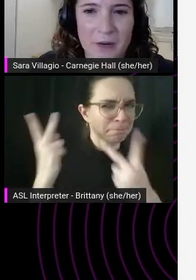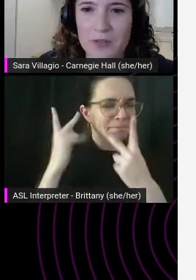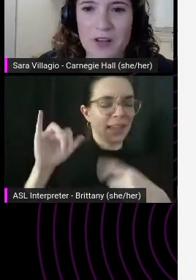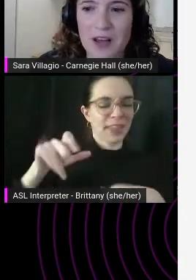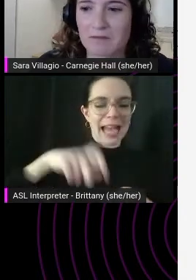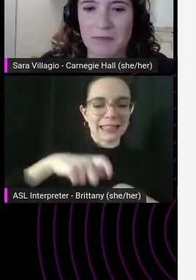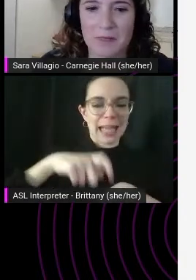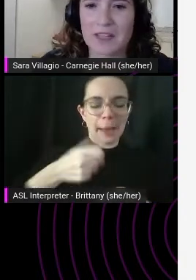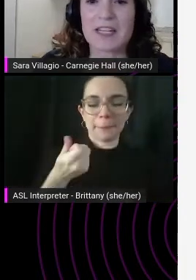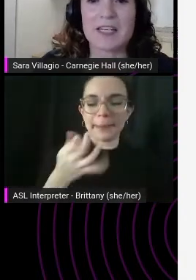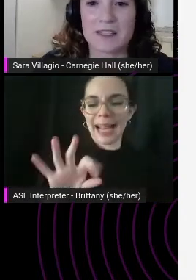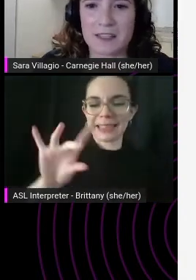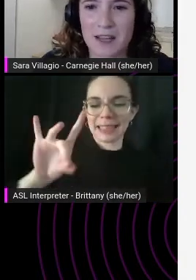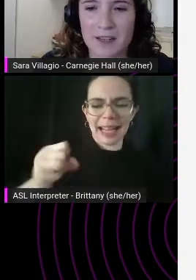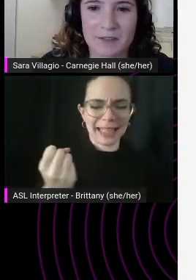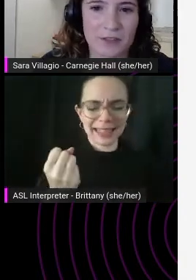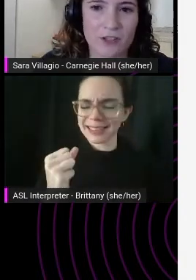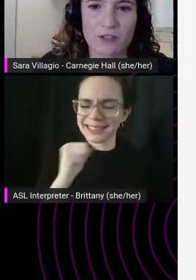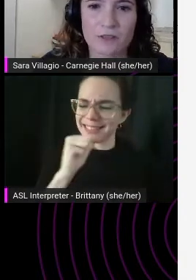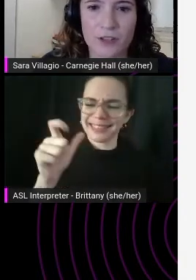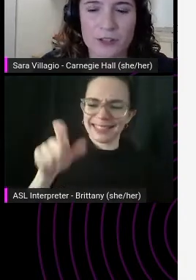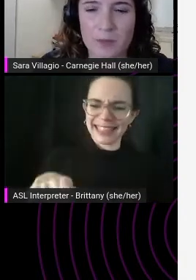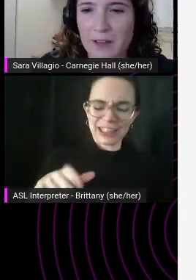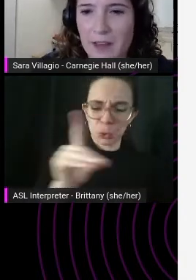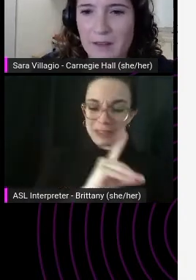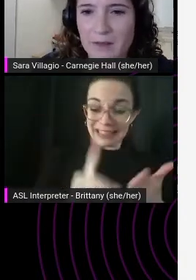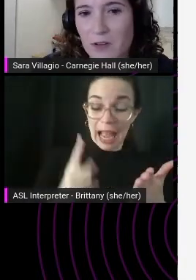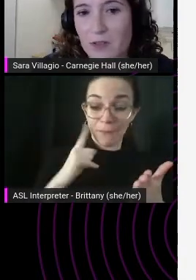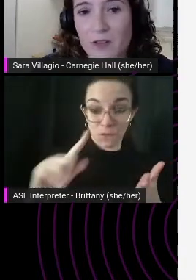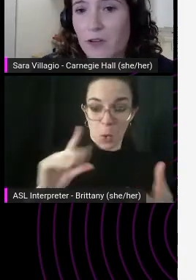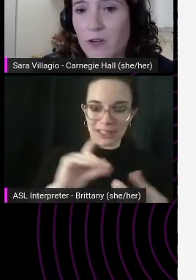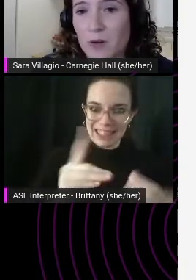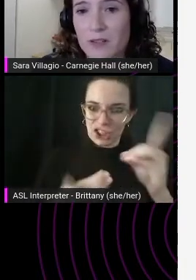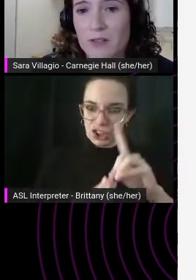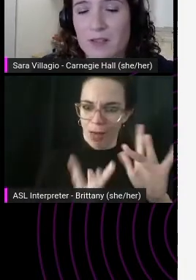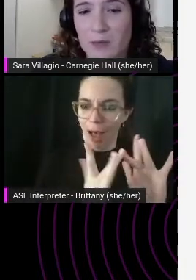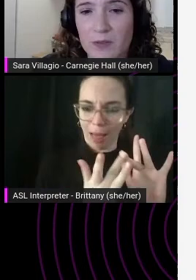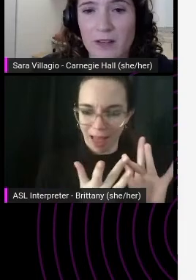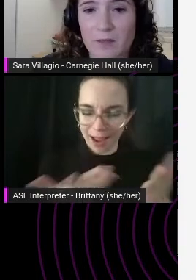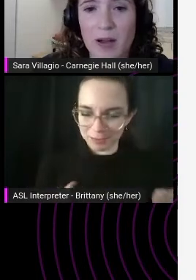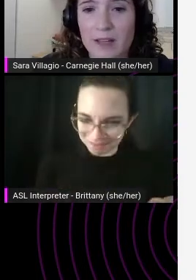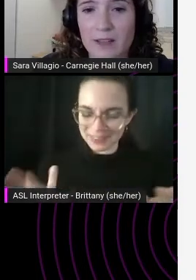there was not a need to design for digital first back then. So the logo wasn't designed with that in mind.